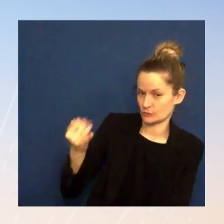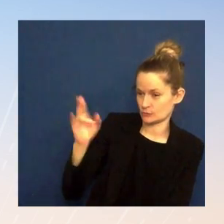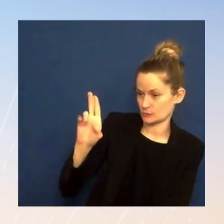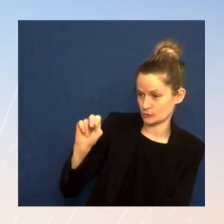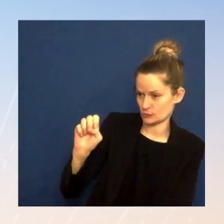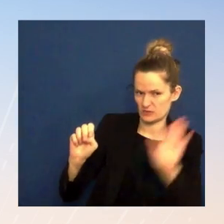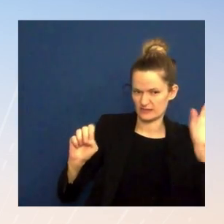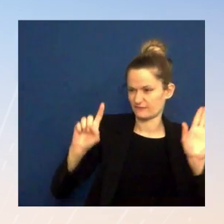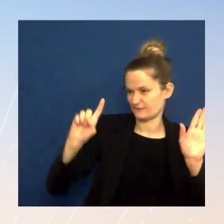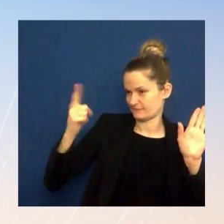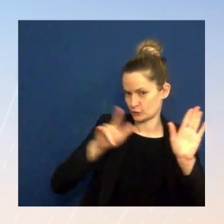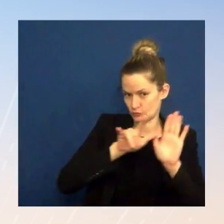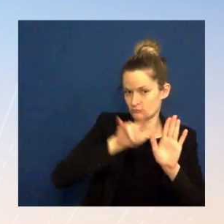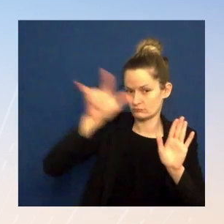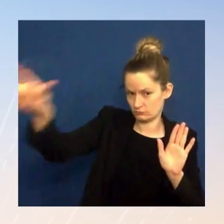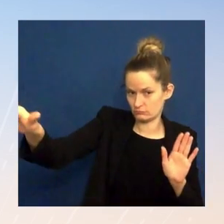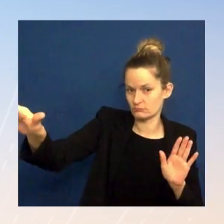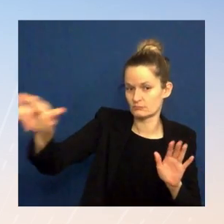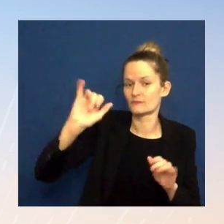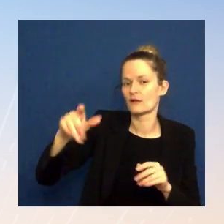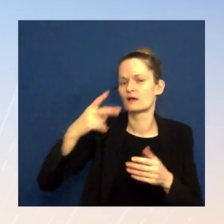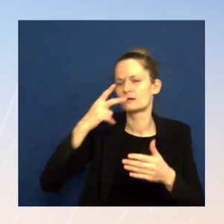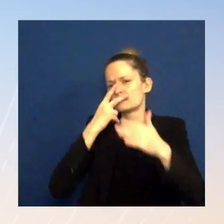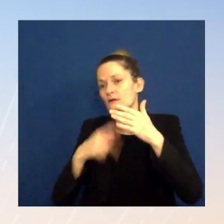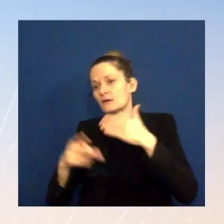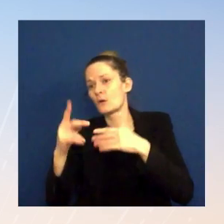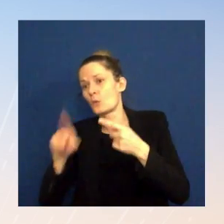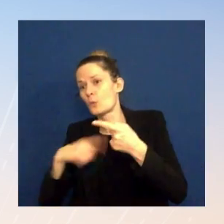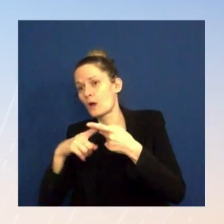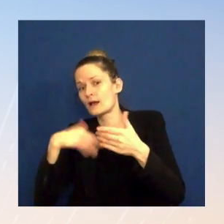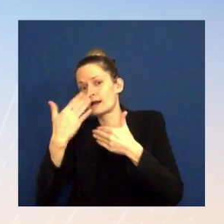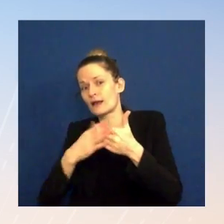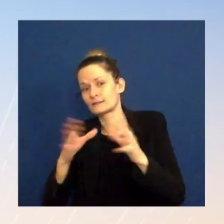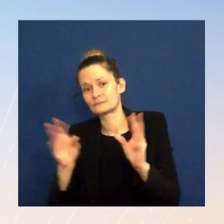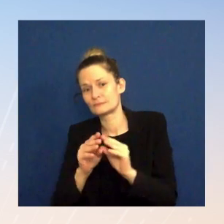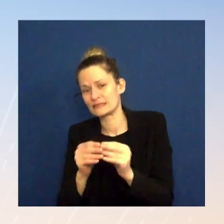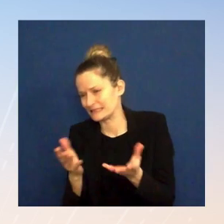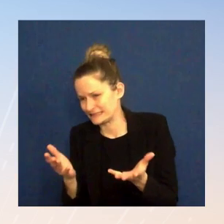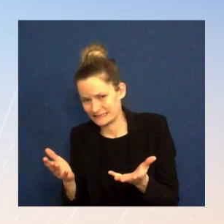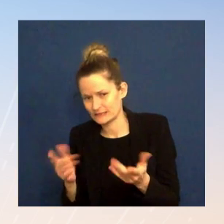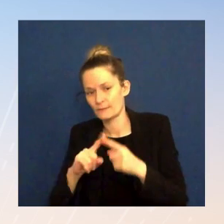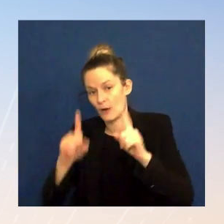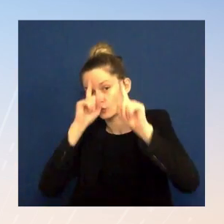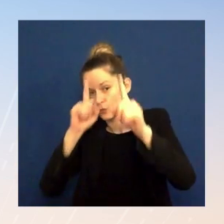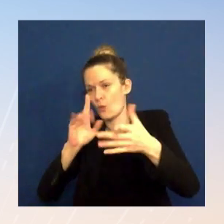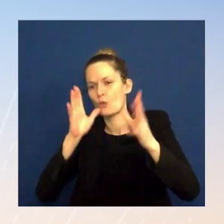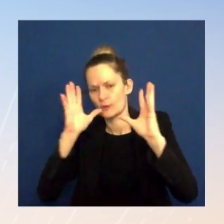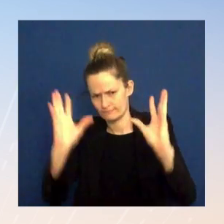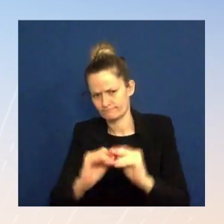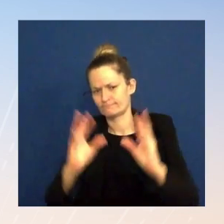And hopefully, with each day that follows, we'll have more. For those of you who are on the plane, we're going to do another gaggle with Jake on the plane on the way there.